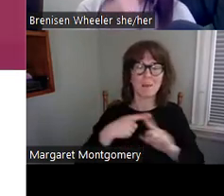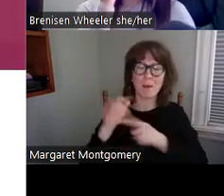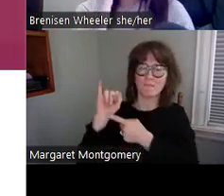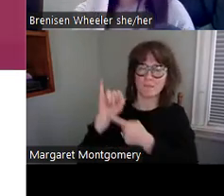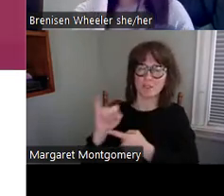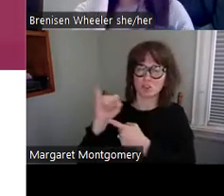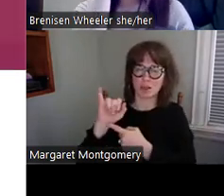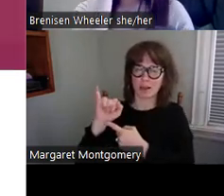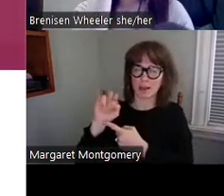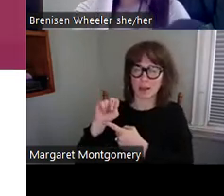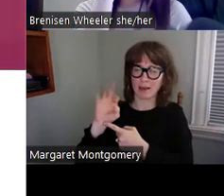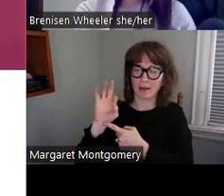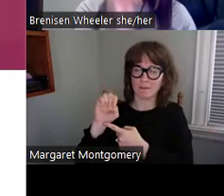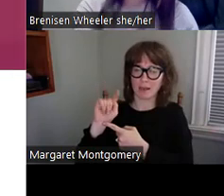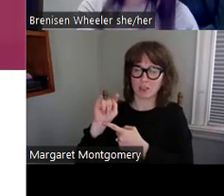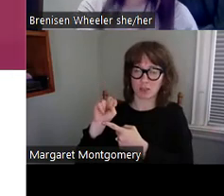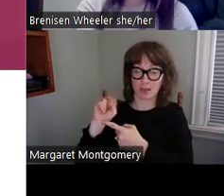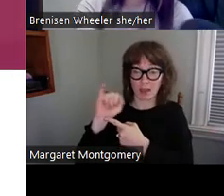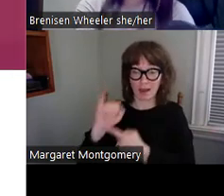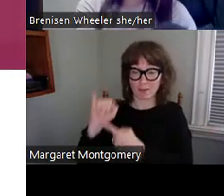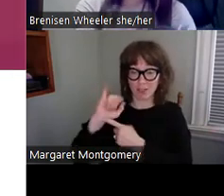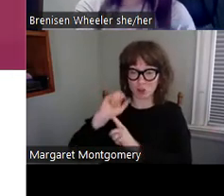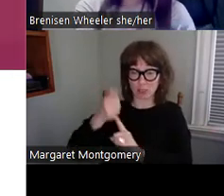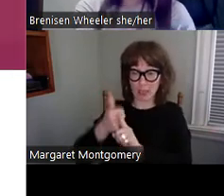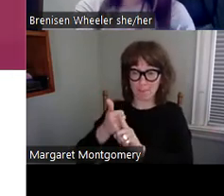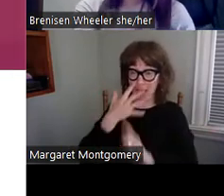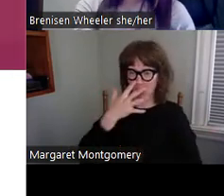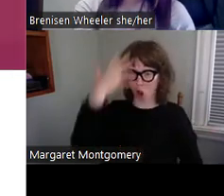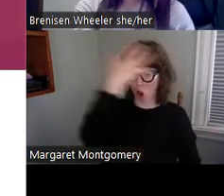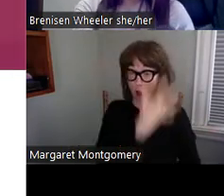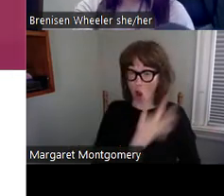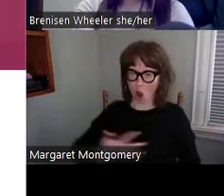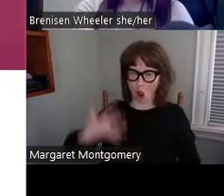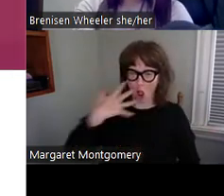of impacting all systems in all dimensions of the survivor's well-being even after they'd